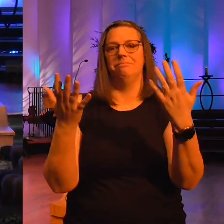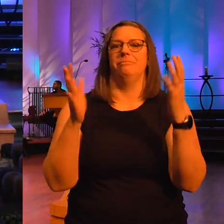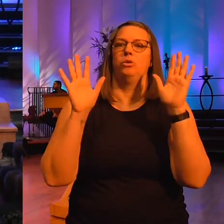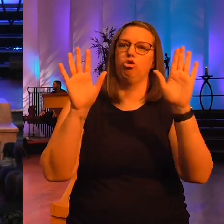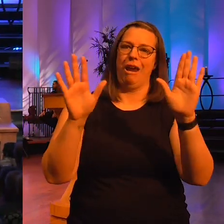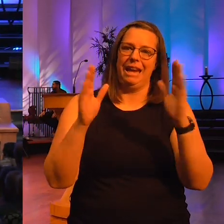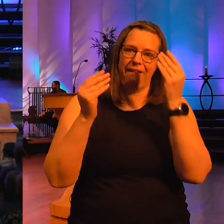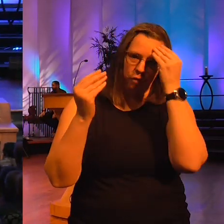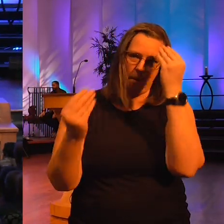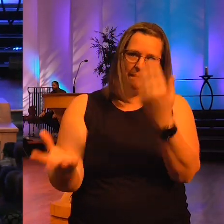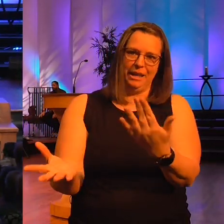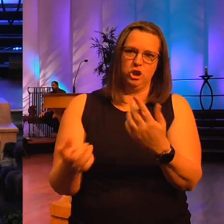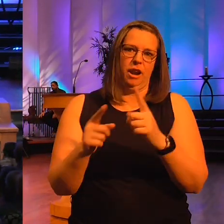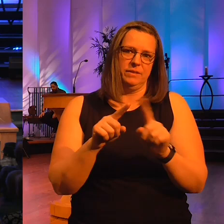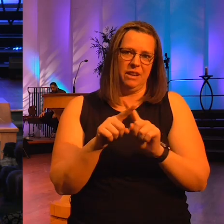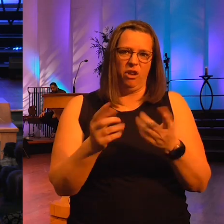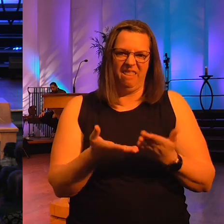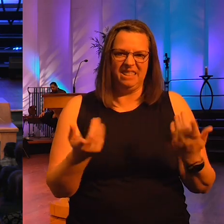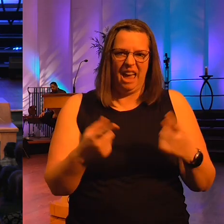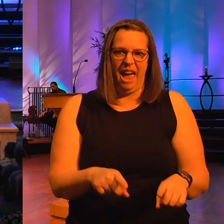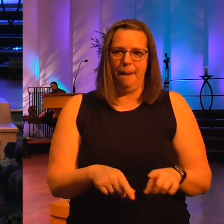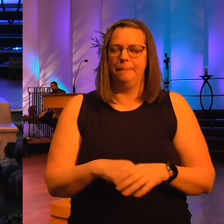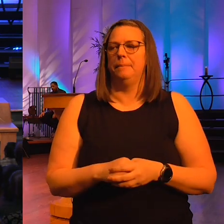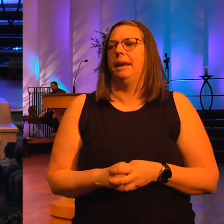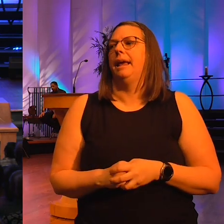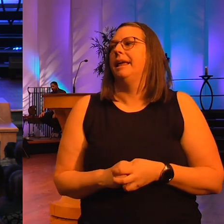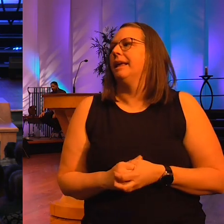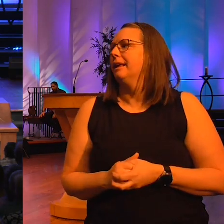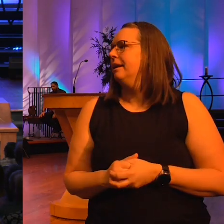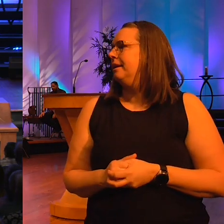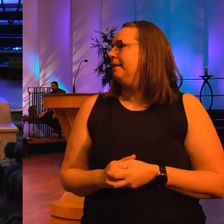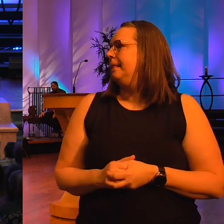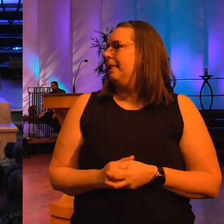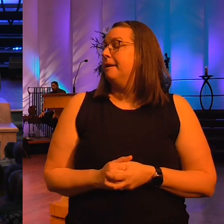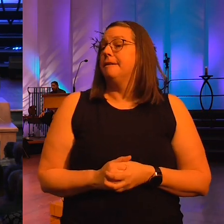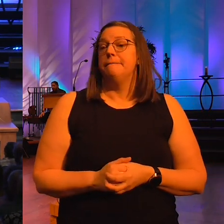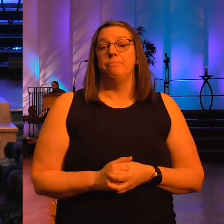the things going on and happening here at Mile High church and give yourself the gift